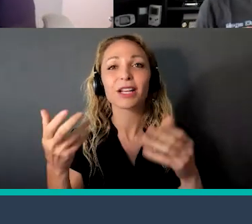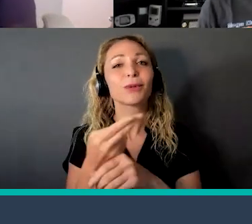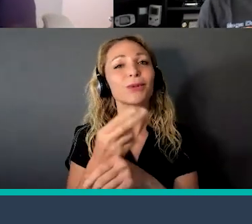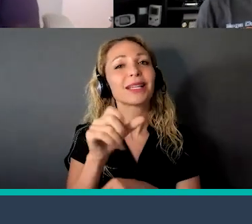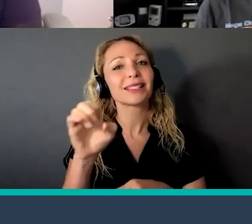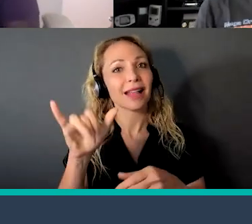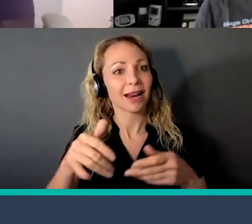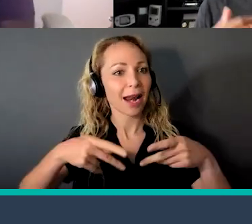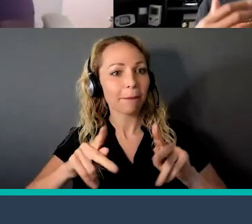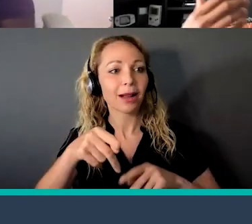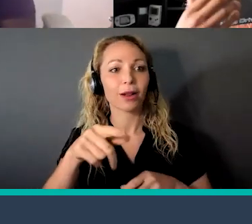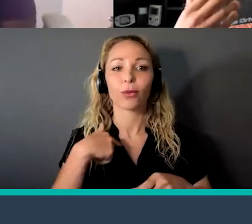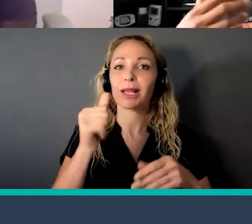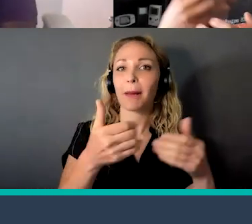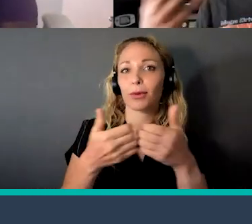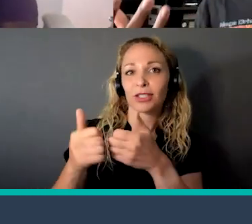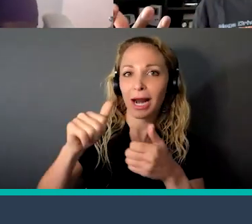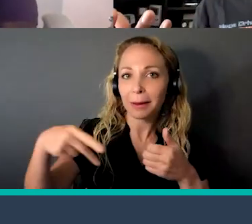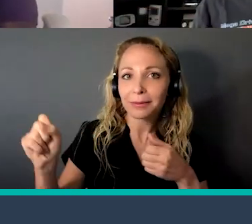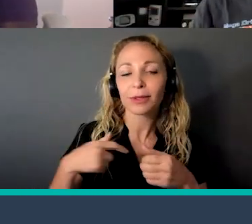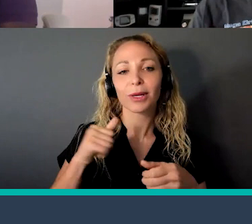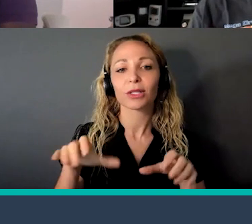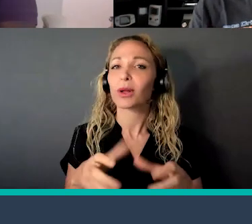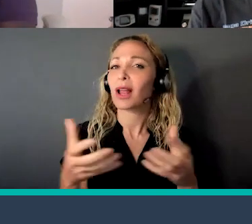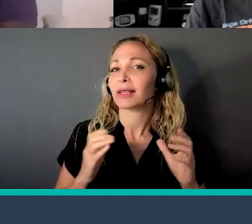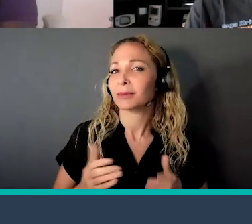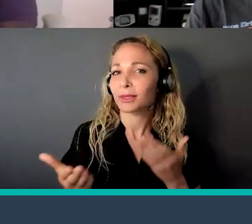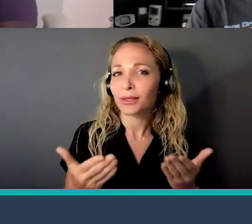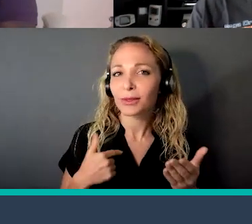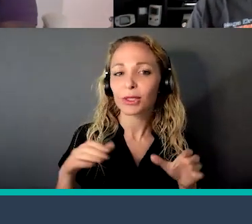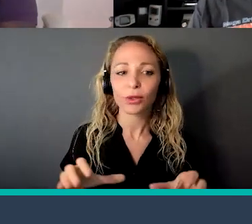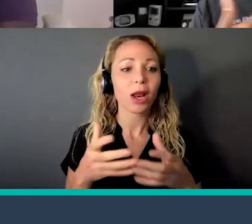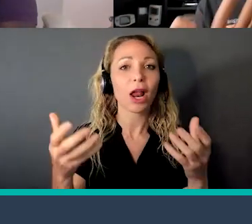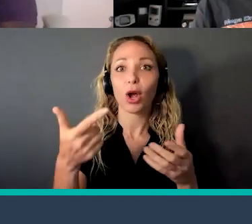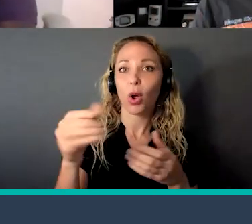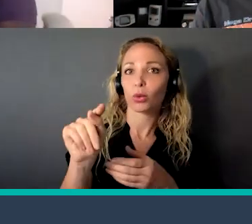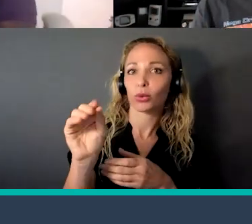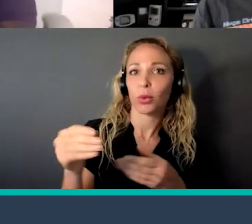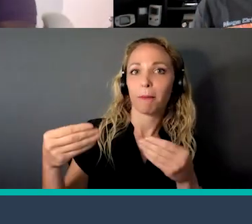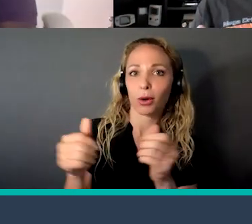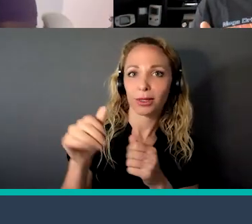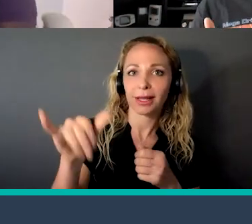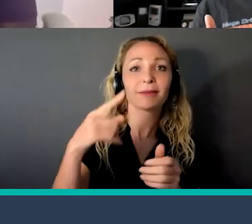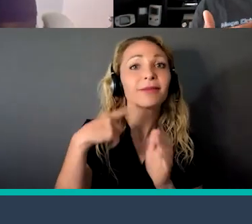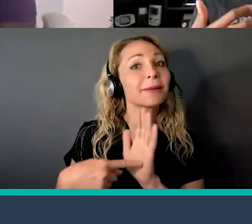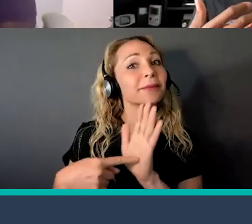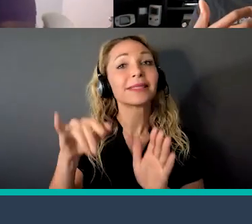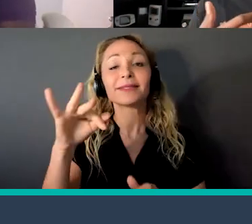AND PROVISION APPS AND A LOT OF GO-TO-MARKET WITH THIS. FOR EXAMPLE, SOMEONE IS GOING TO RENEW AND THEY HAVE